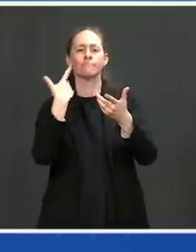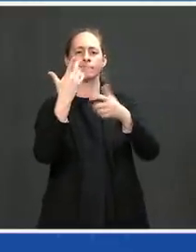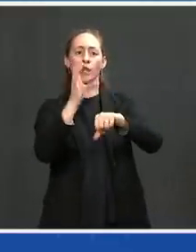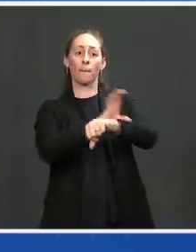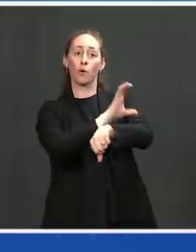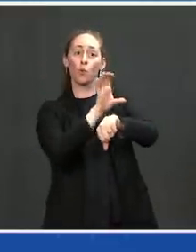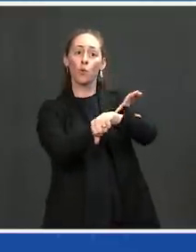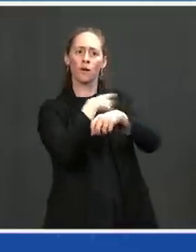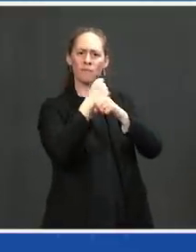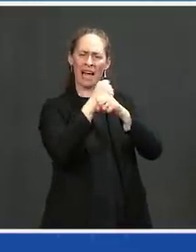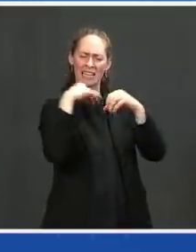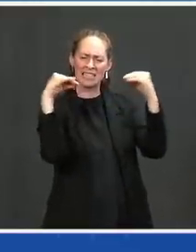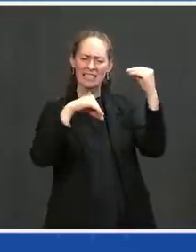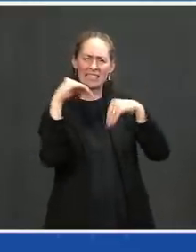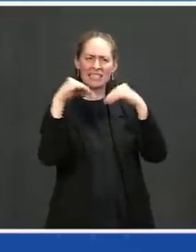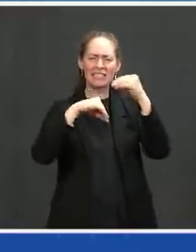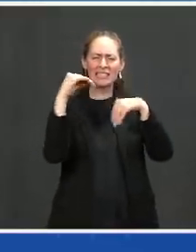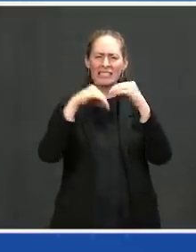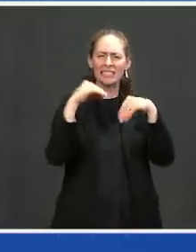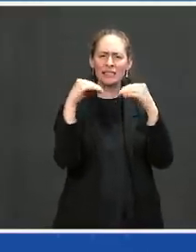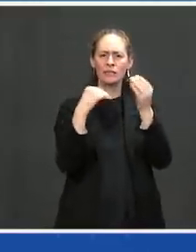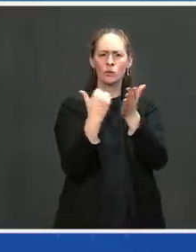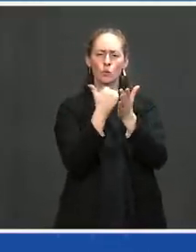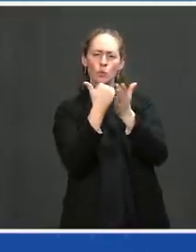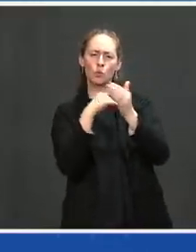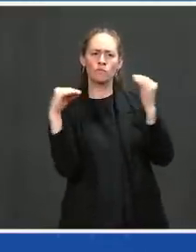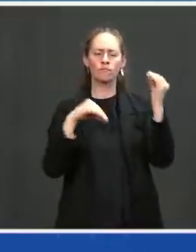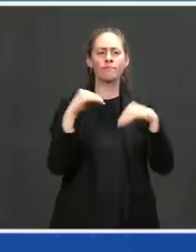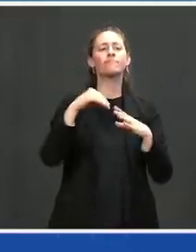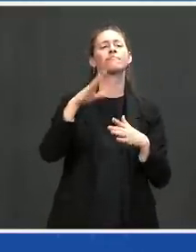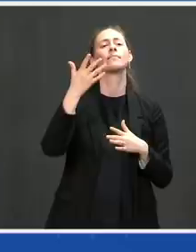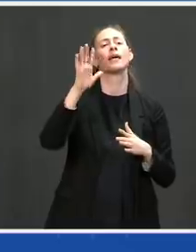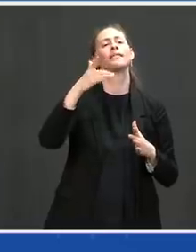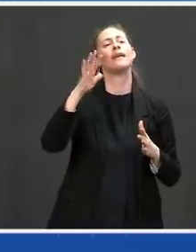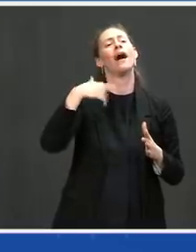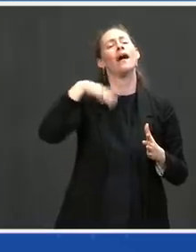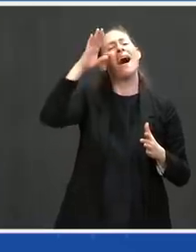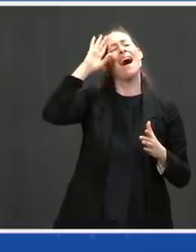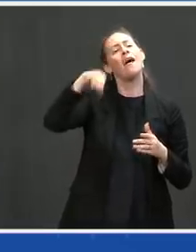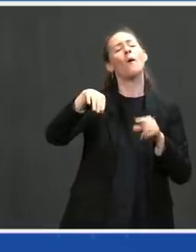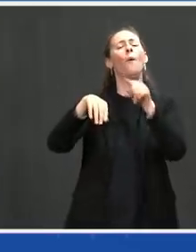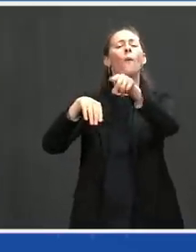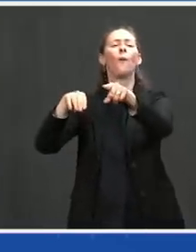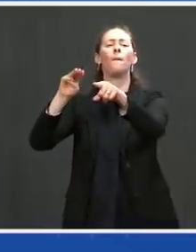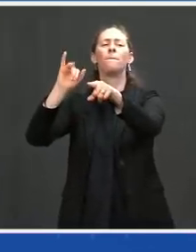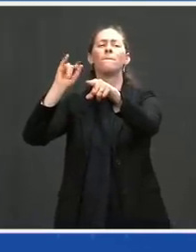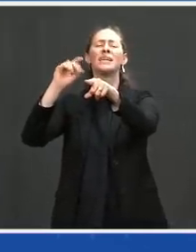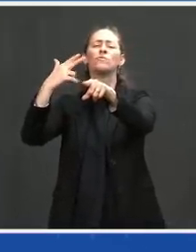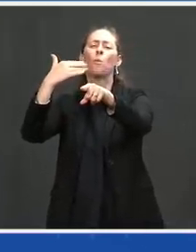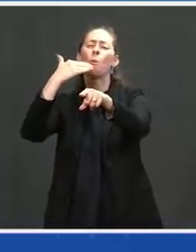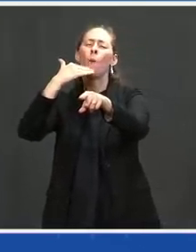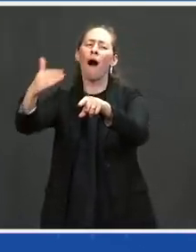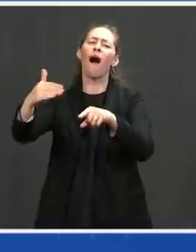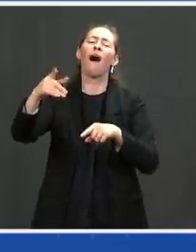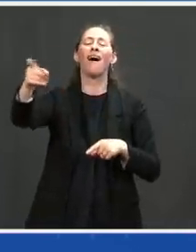But, look, I know Mitch well; Mitch knows me well. I would expect Mitch to say exactly what he said.